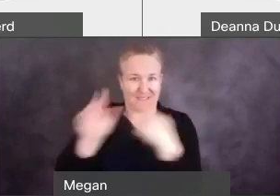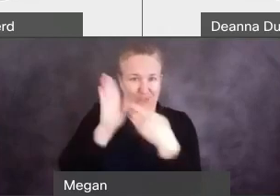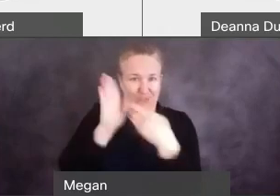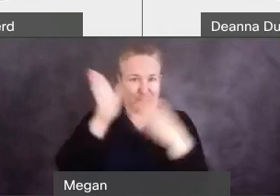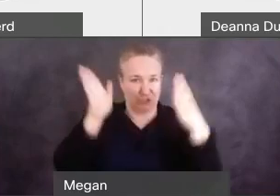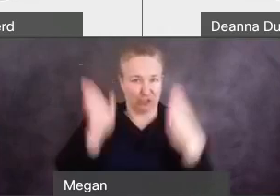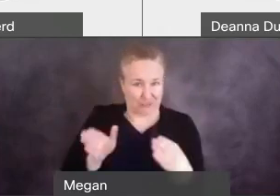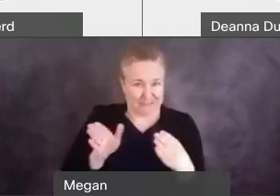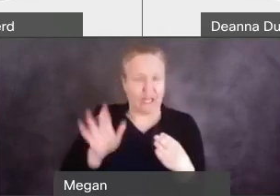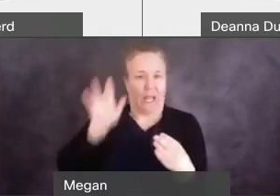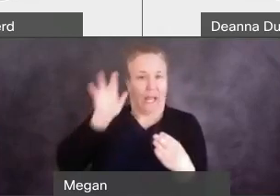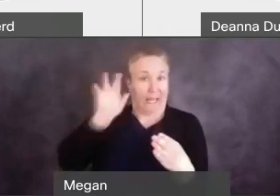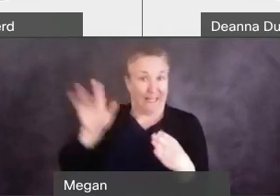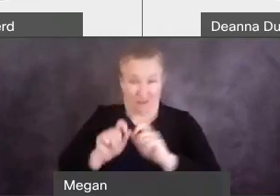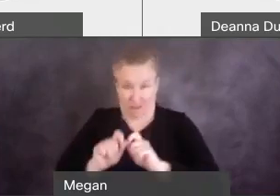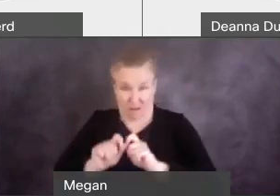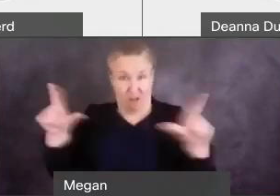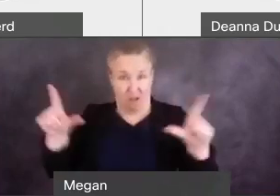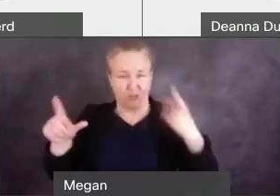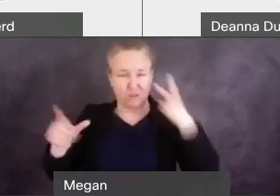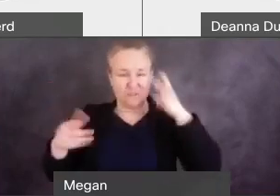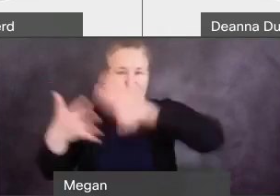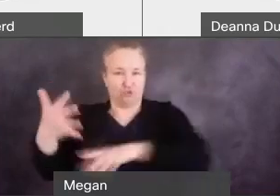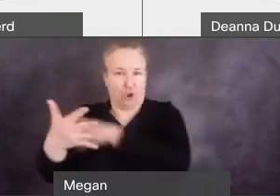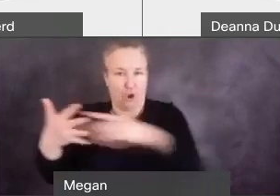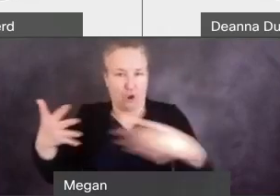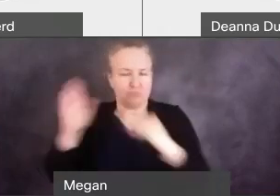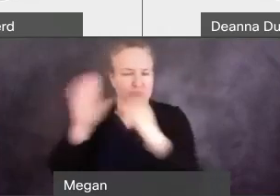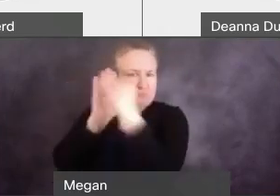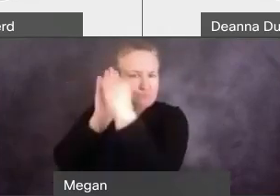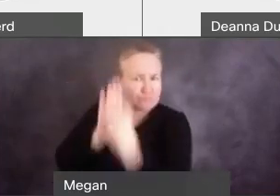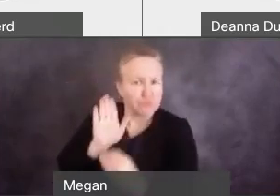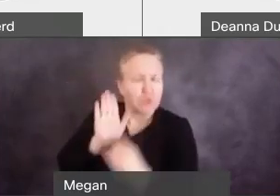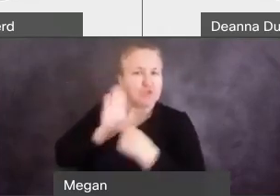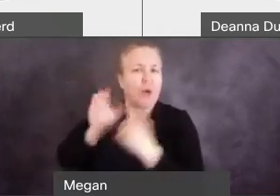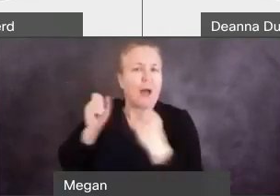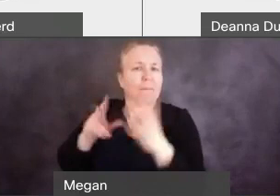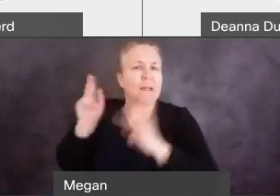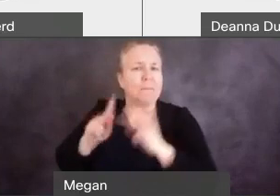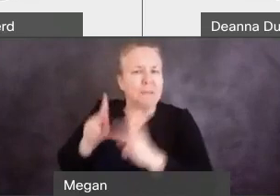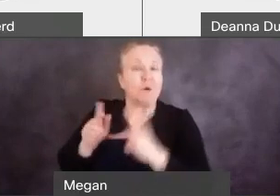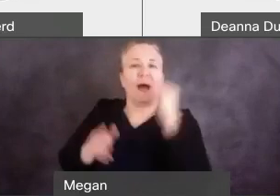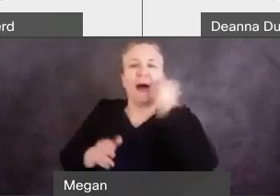This link will take you to a chart that lists how many individuals pre-registered each day, beginning